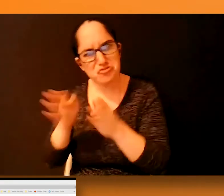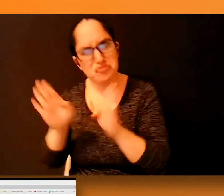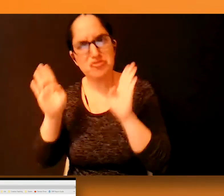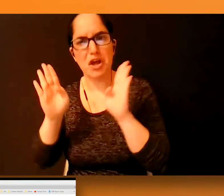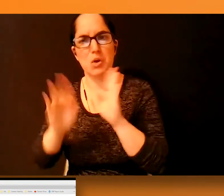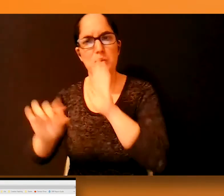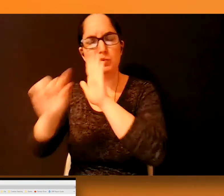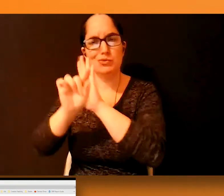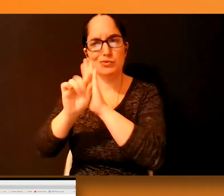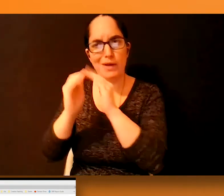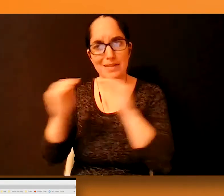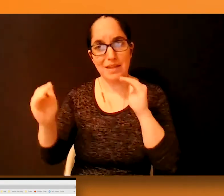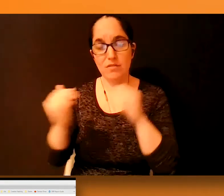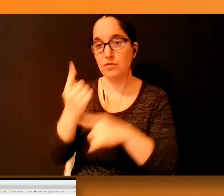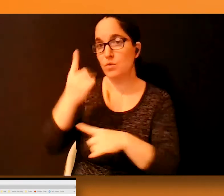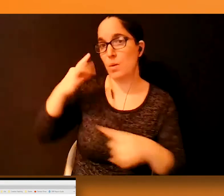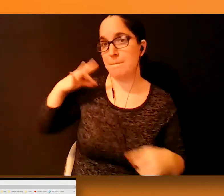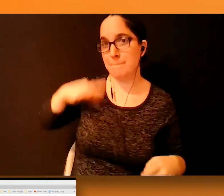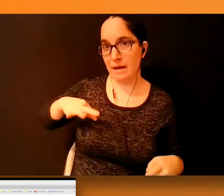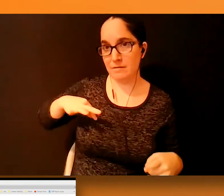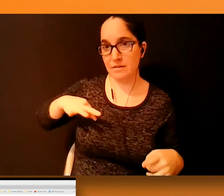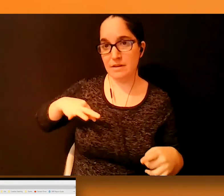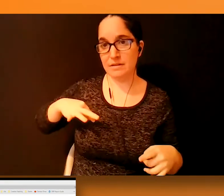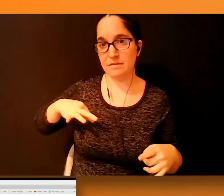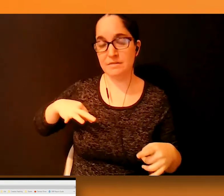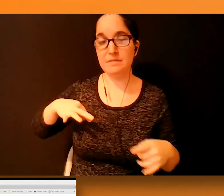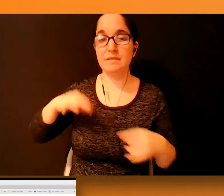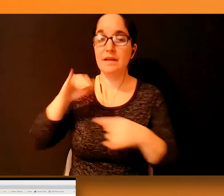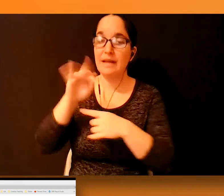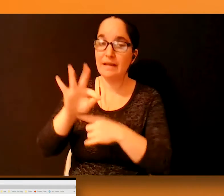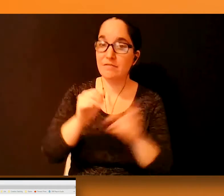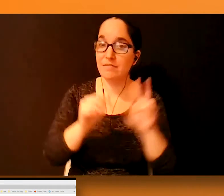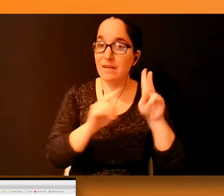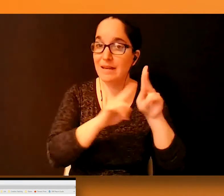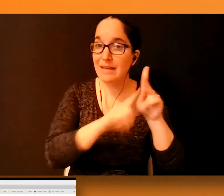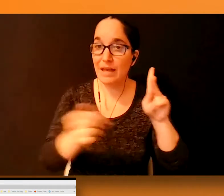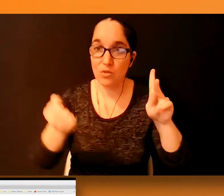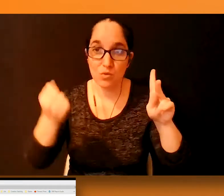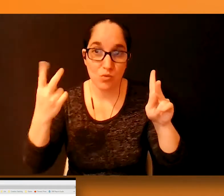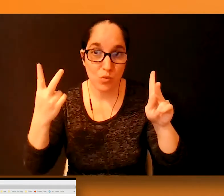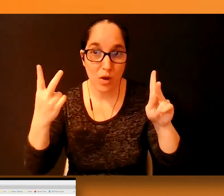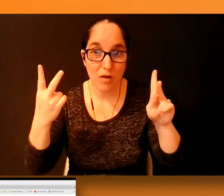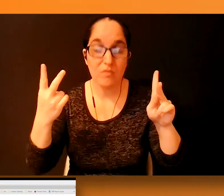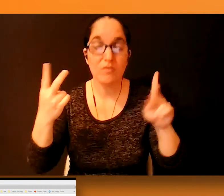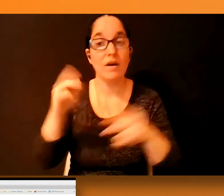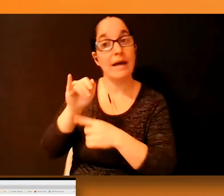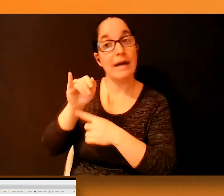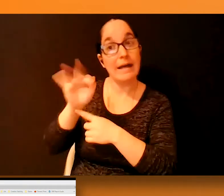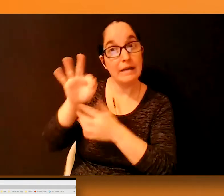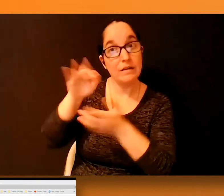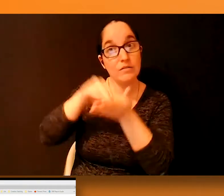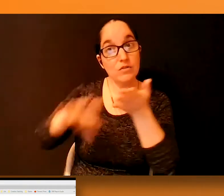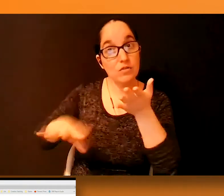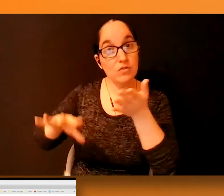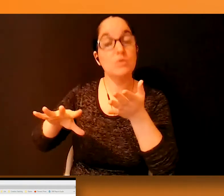Lexiles are a lot more sensitive than grade levels. So, one of the benefits of using a Lexile level from, you know, the K through 12 perspective